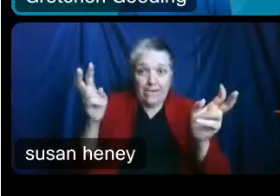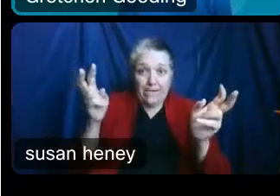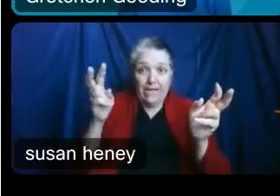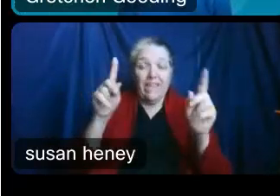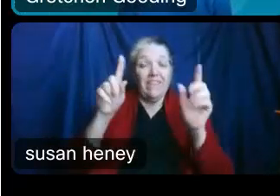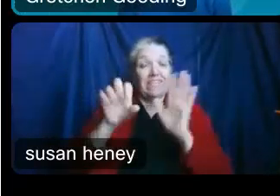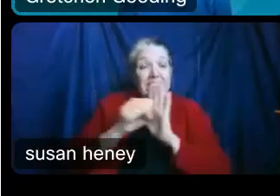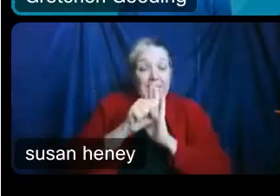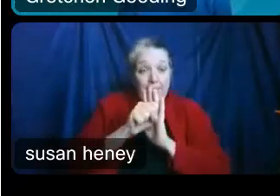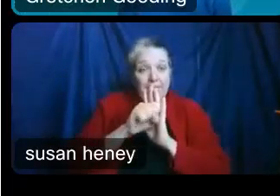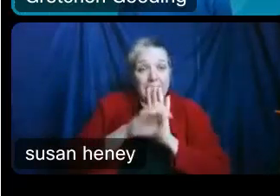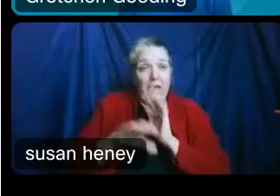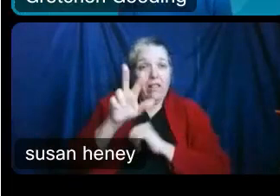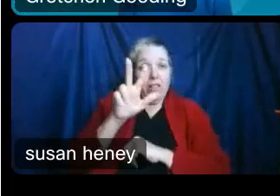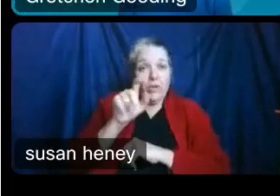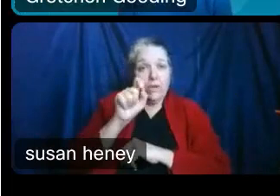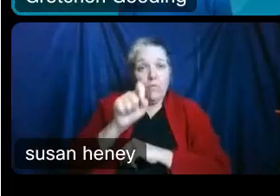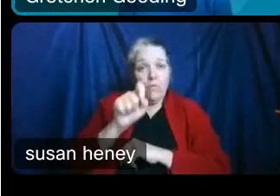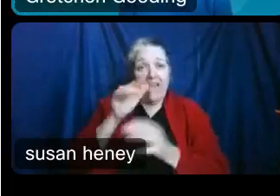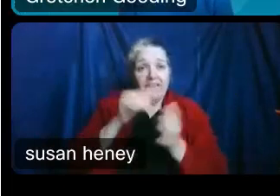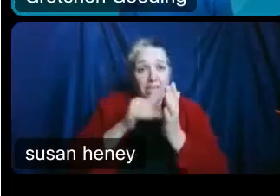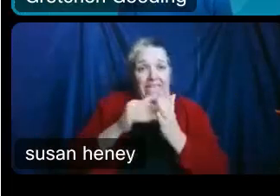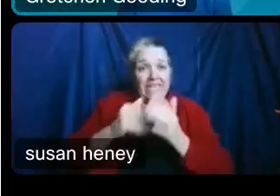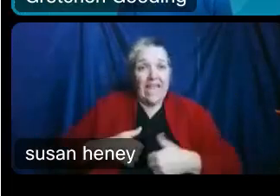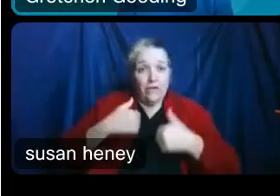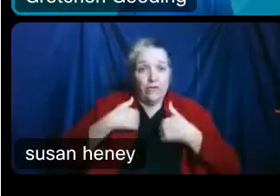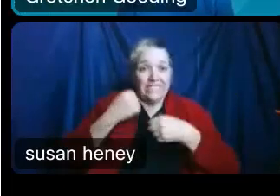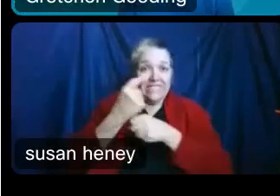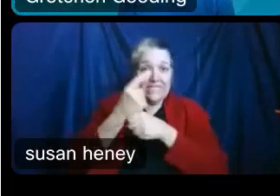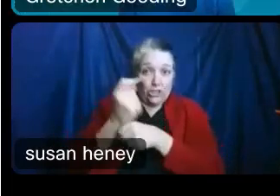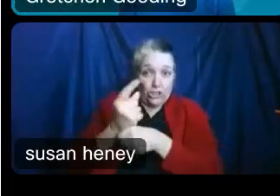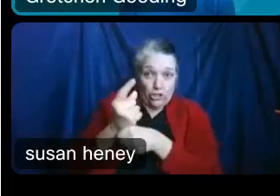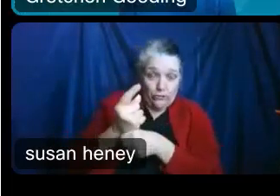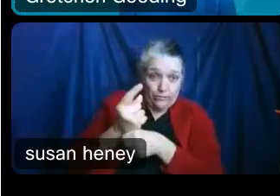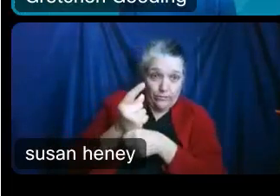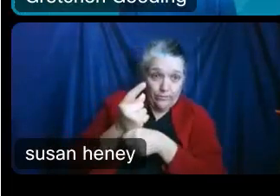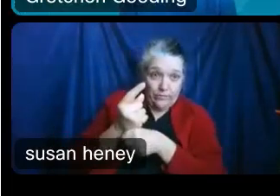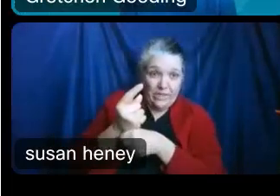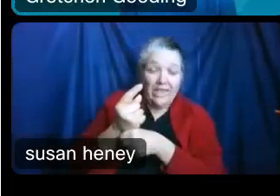and a half million addresses each year. These data are collected continuously throughout